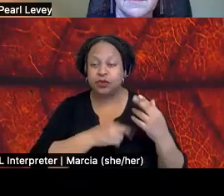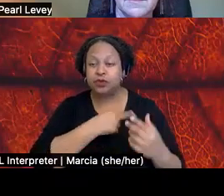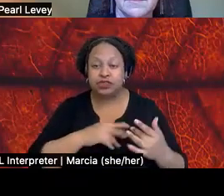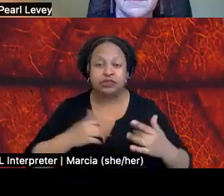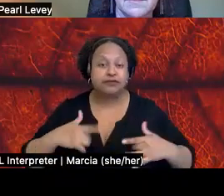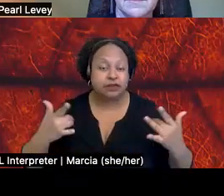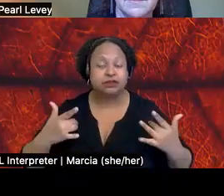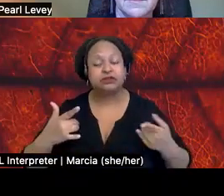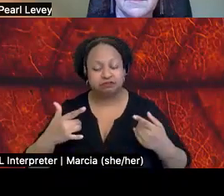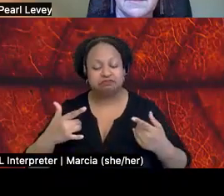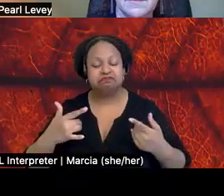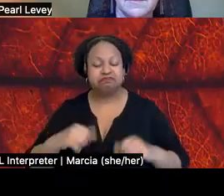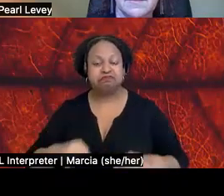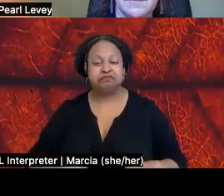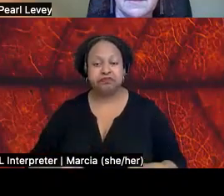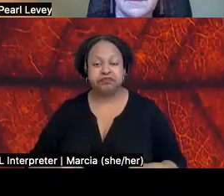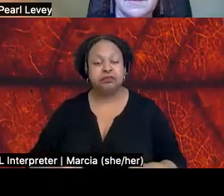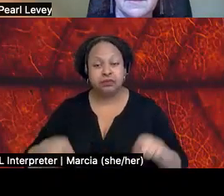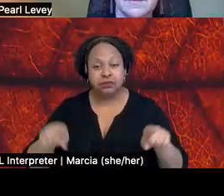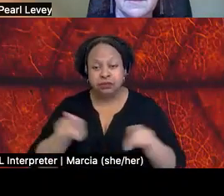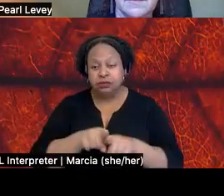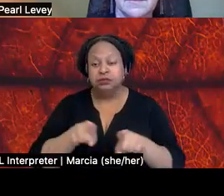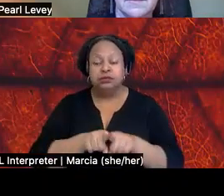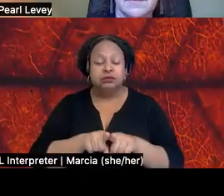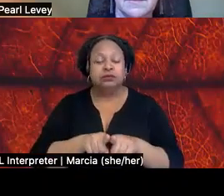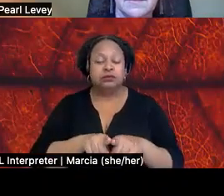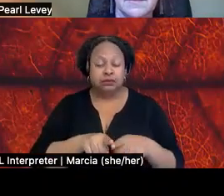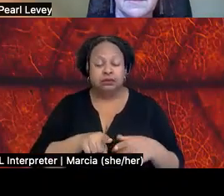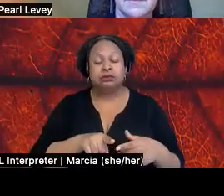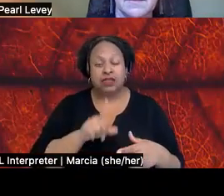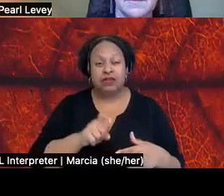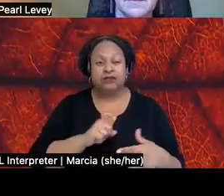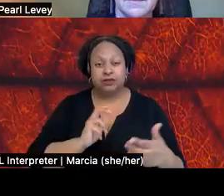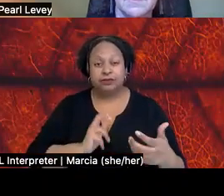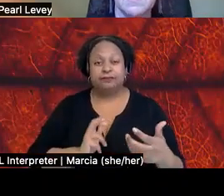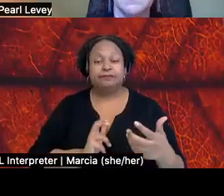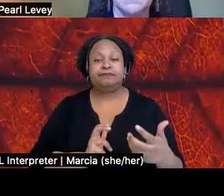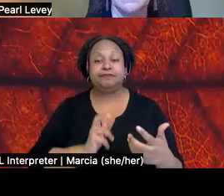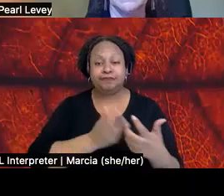But sometimes we've had to go the route of accommodations when it's been even a request